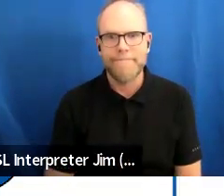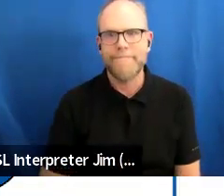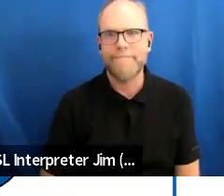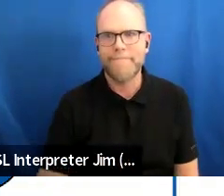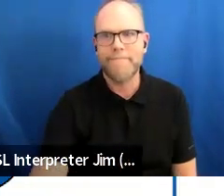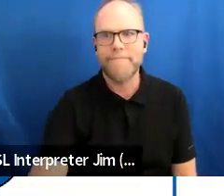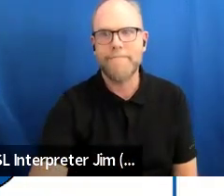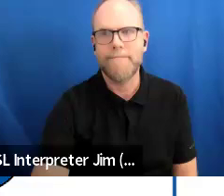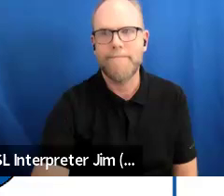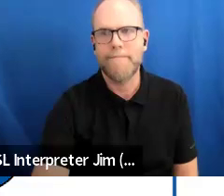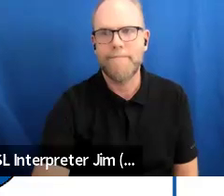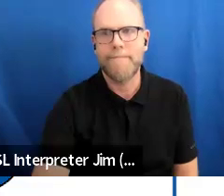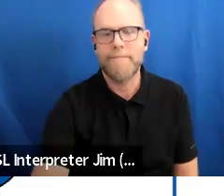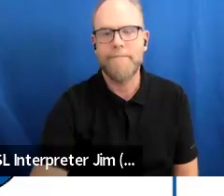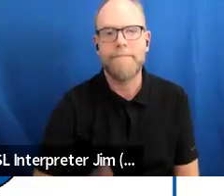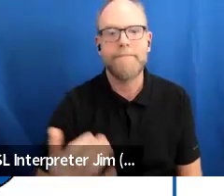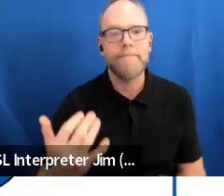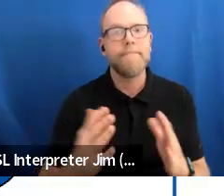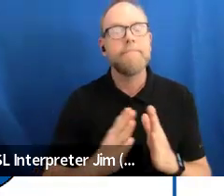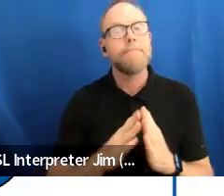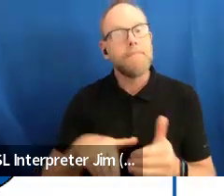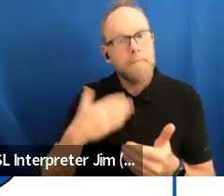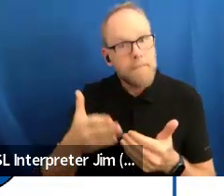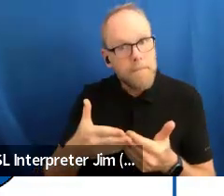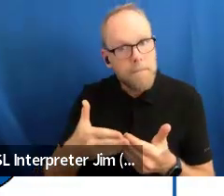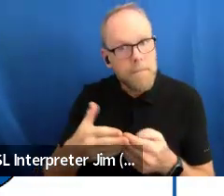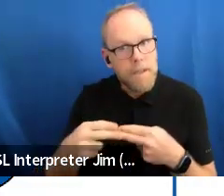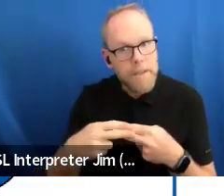Next slide. SONYA RAVIPATI: Yeah.